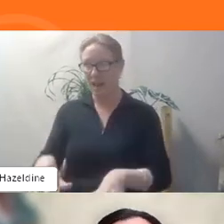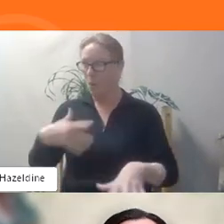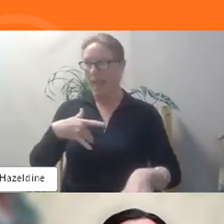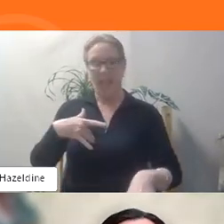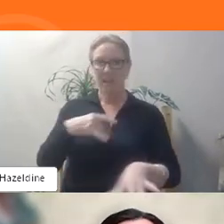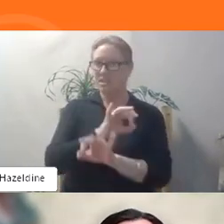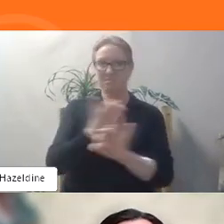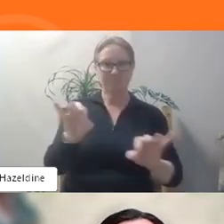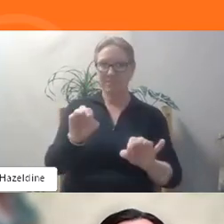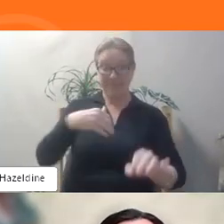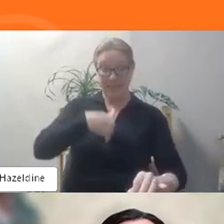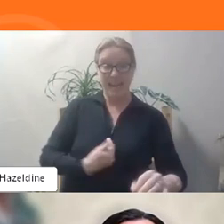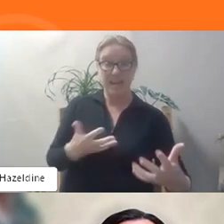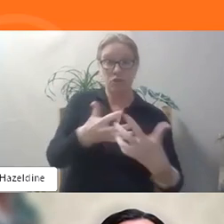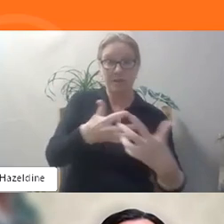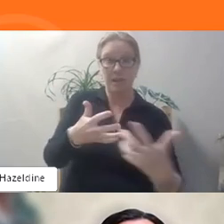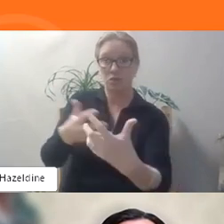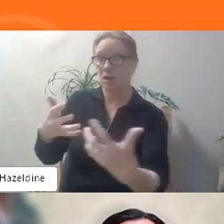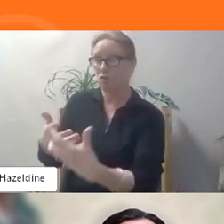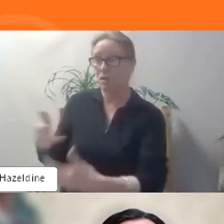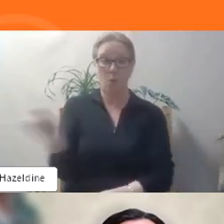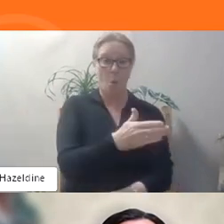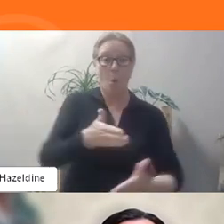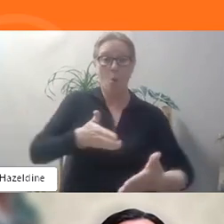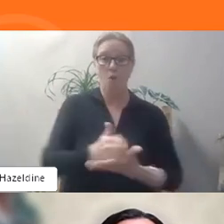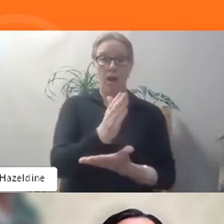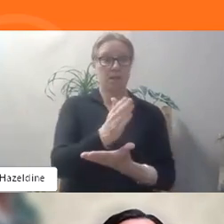the needs and the rights of everybody in the classroom and in schools.